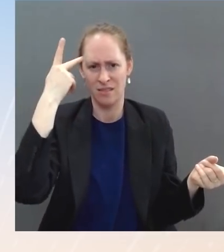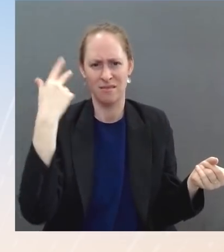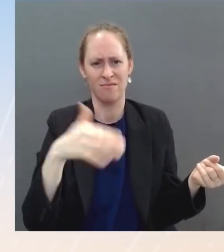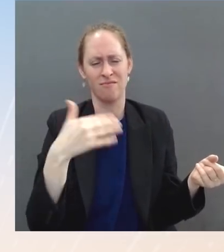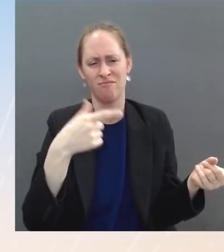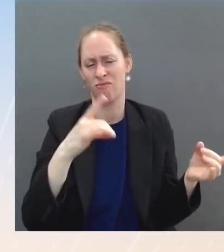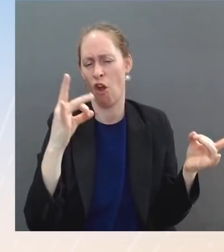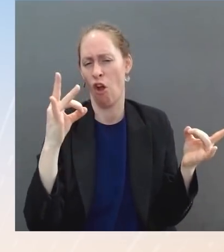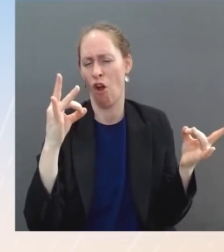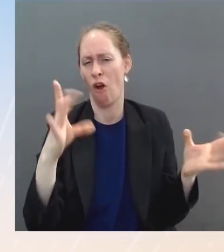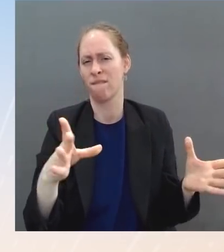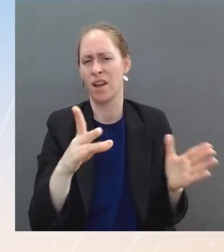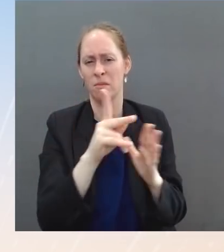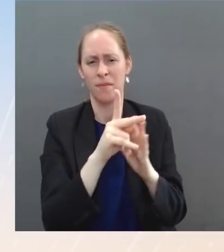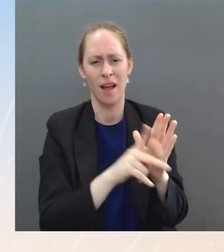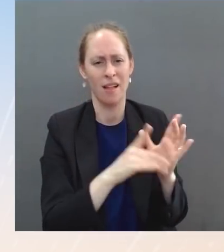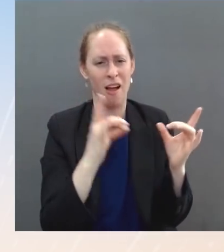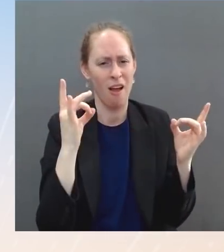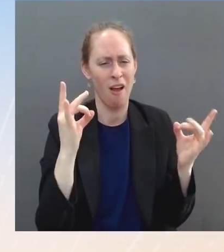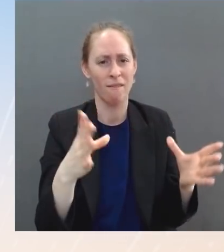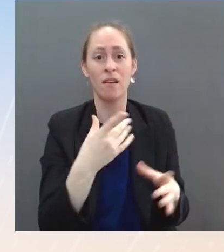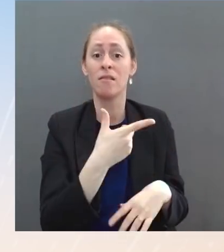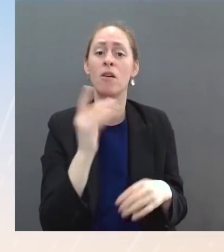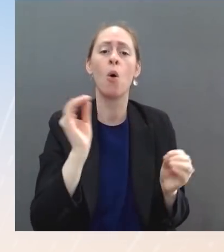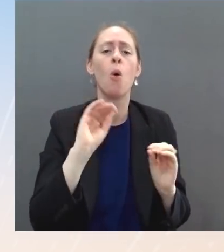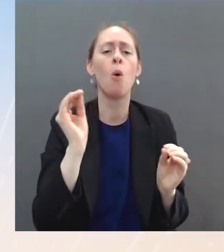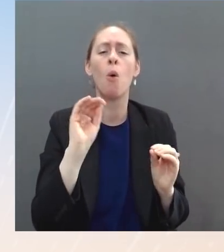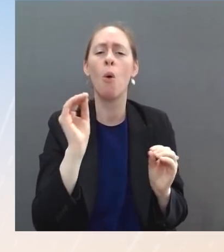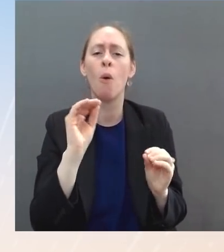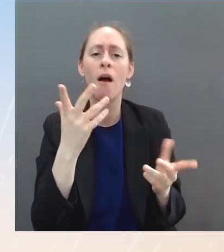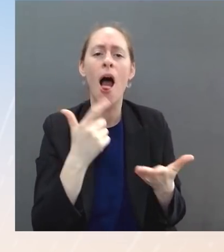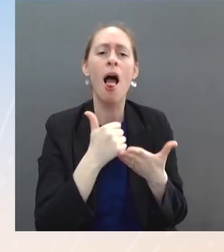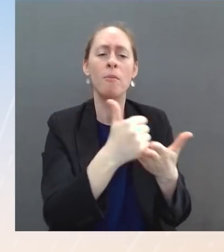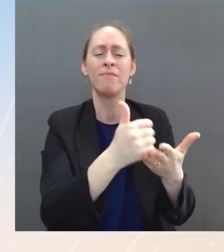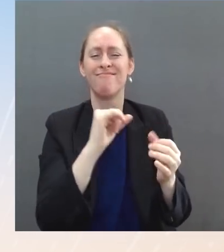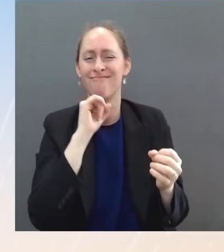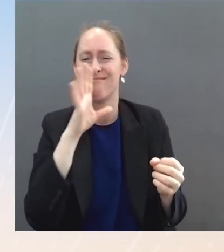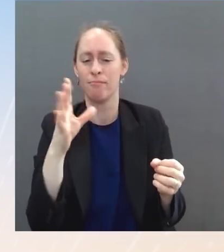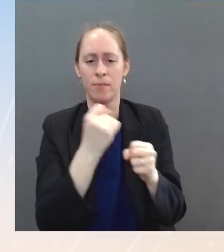to address the real issues. The Department of Education is well positioned